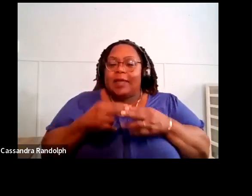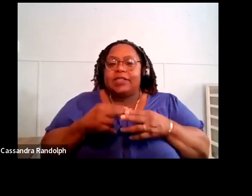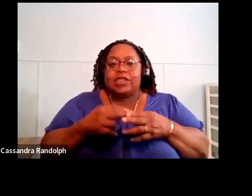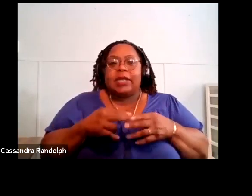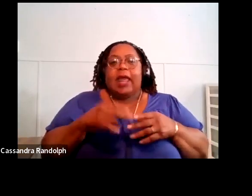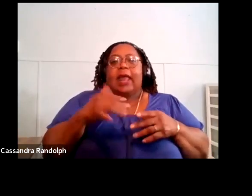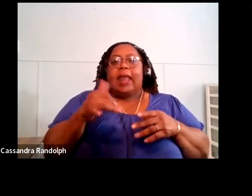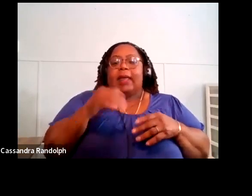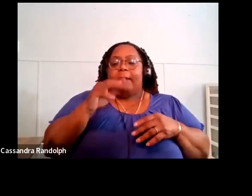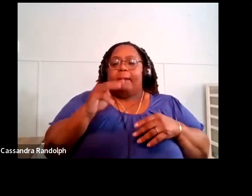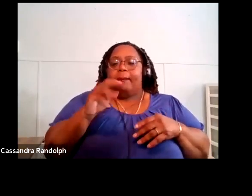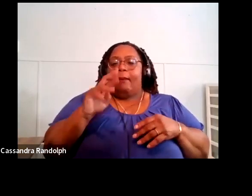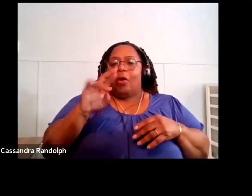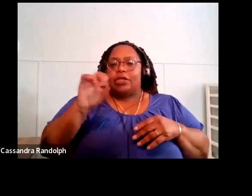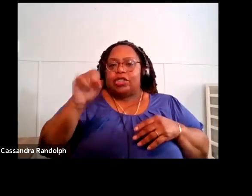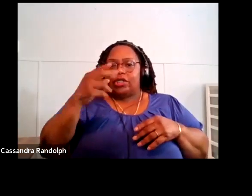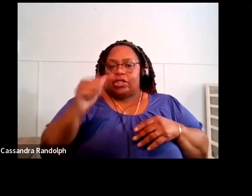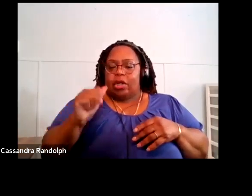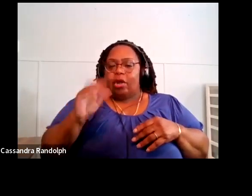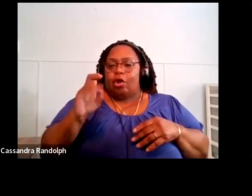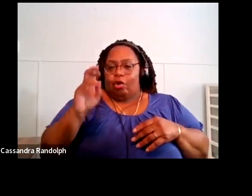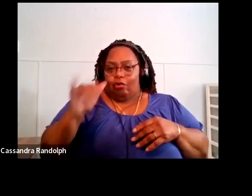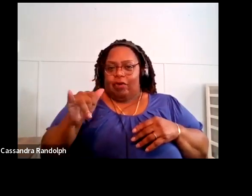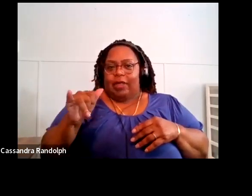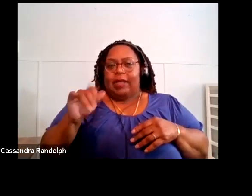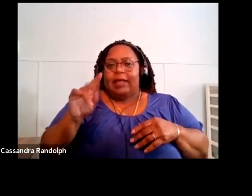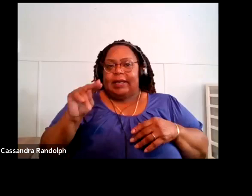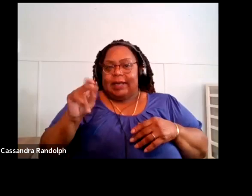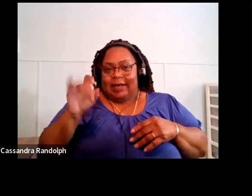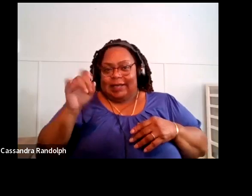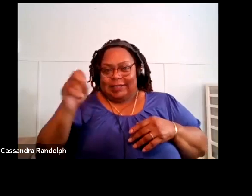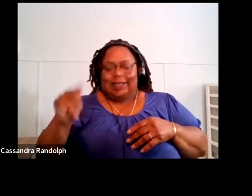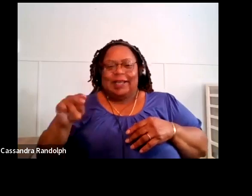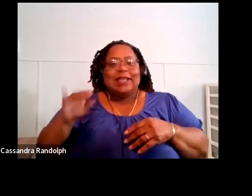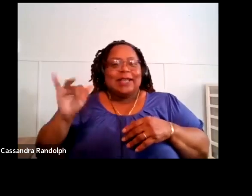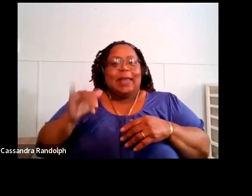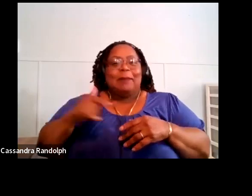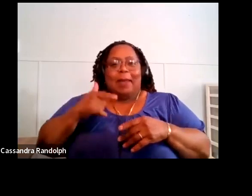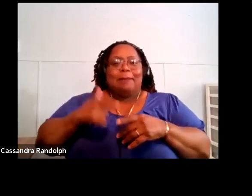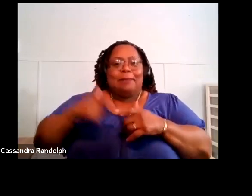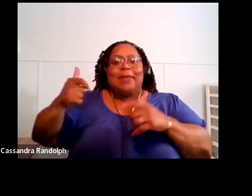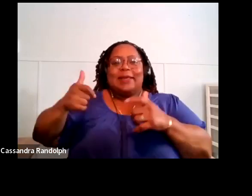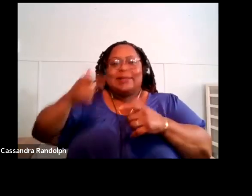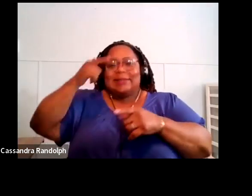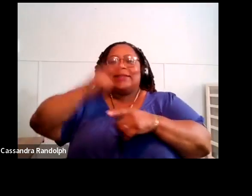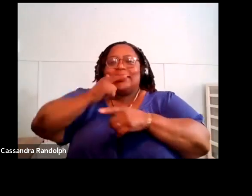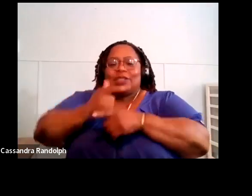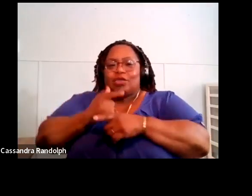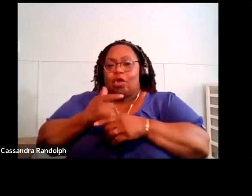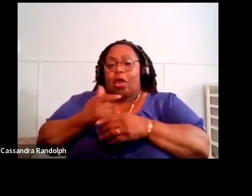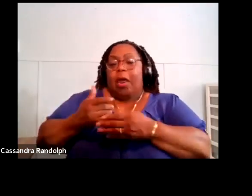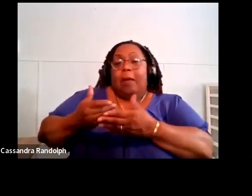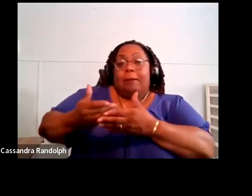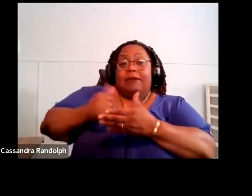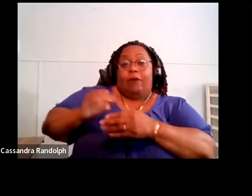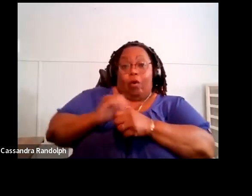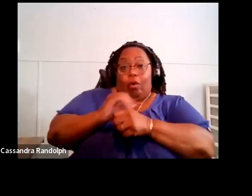multiple things that you articulated. As the question emerges